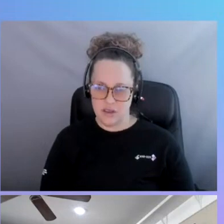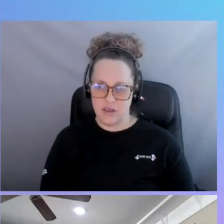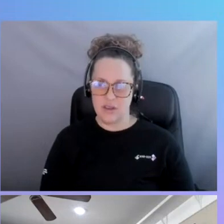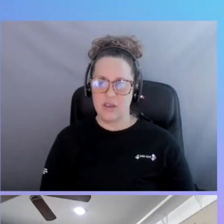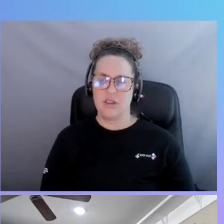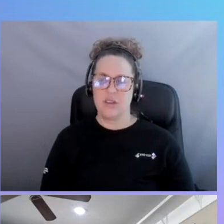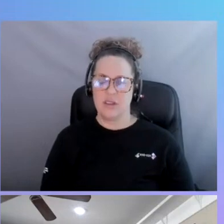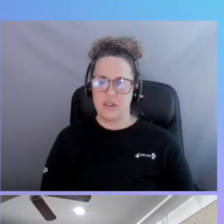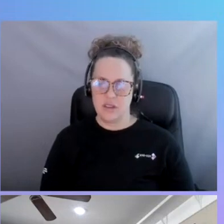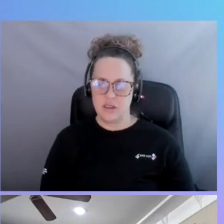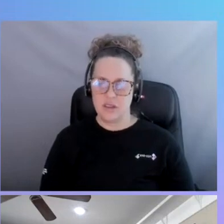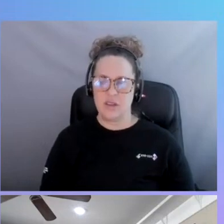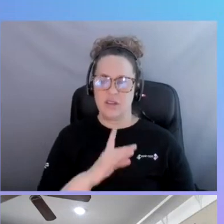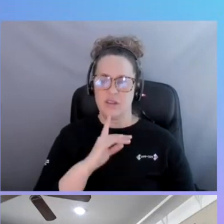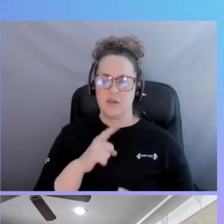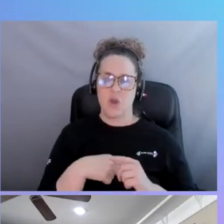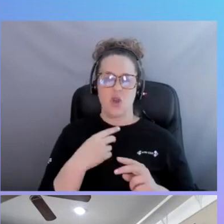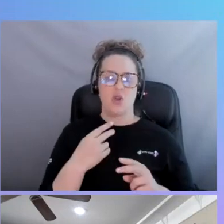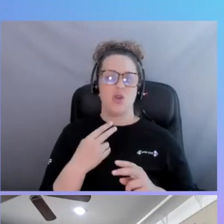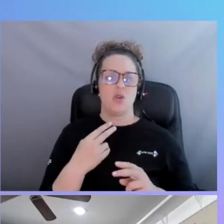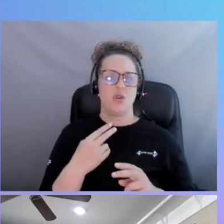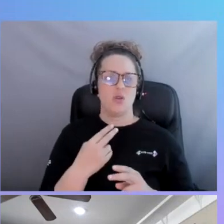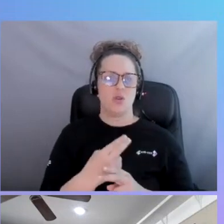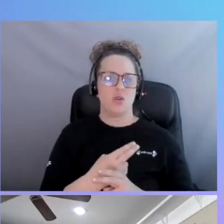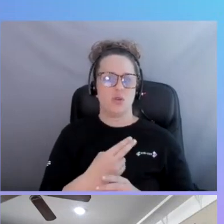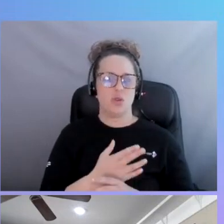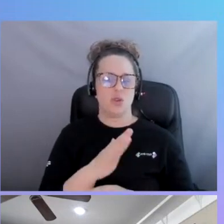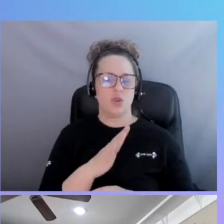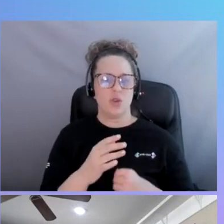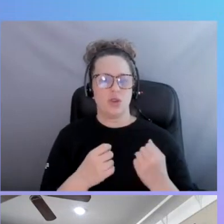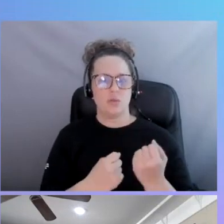your sponsor. So you've done all this great work. You have got a